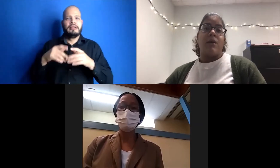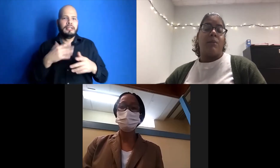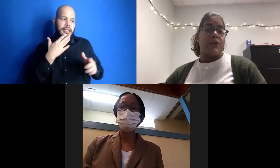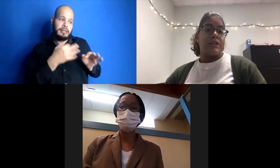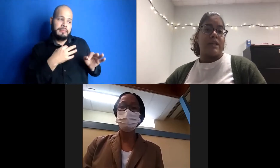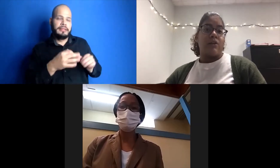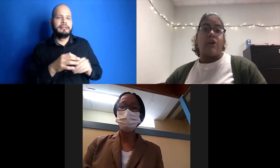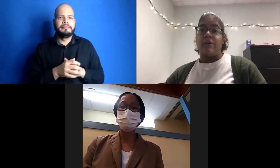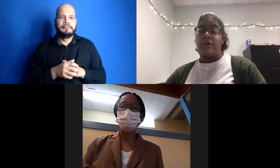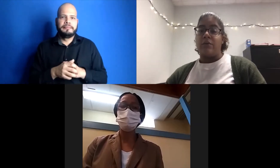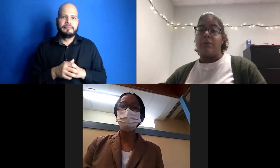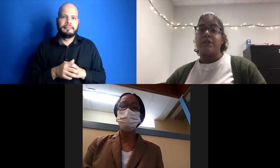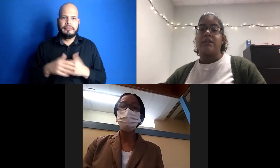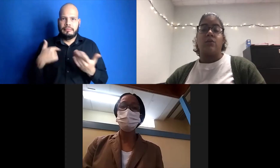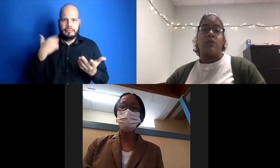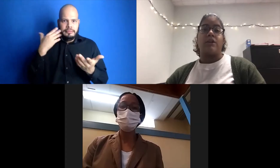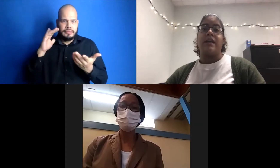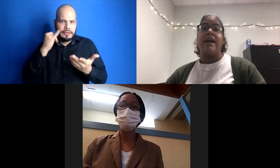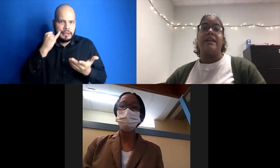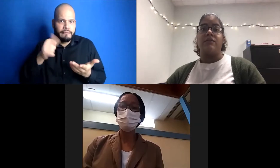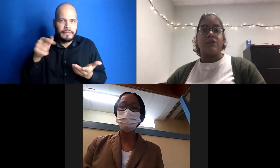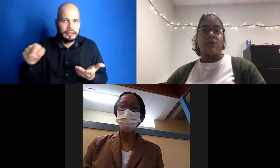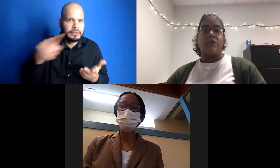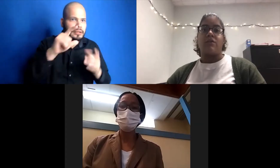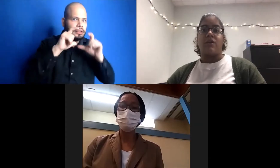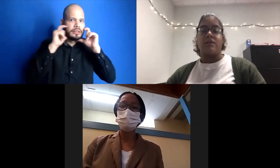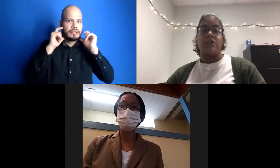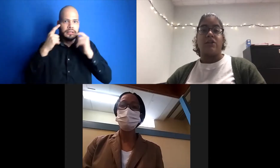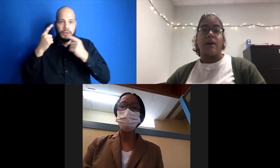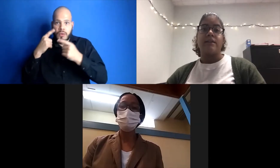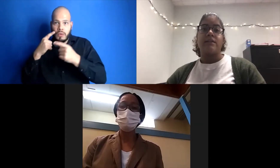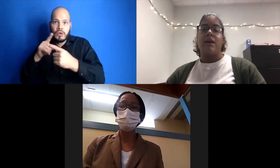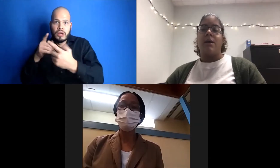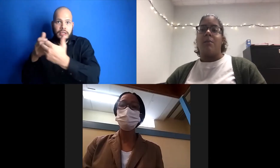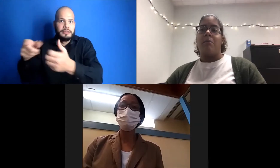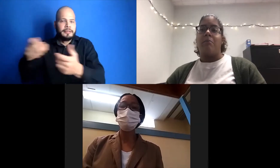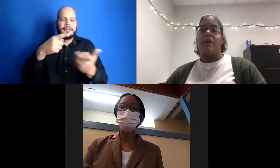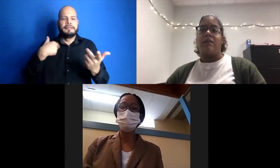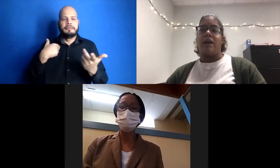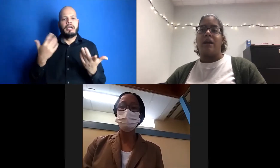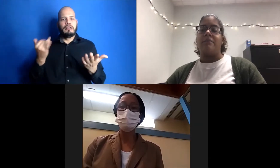person or hard of hearing person who works at any of the stores across the U.S. but like I'm sure